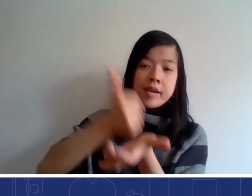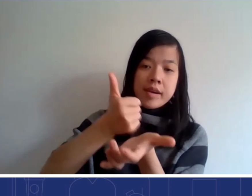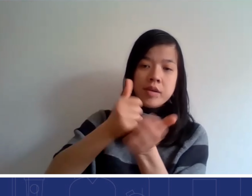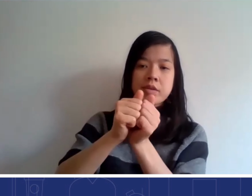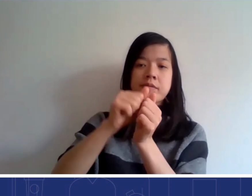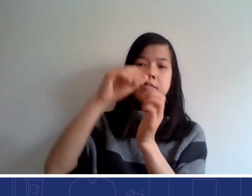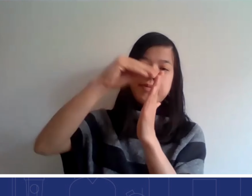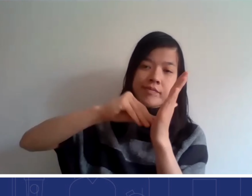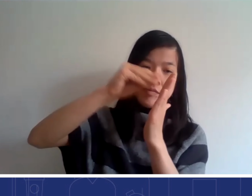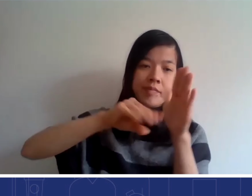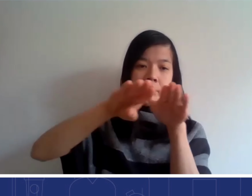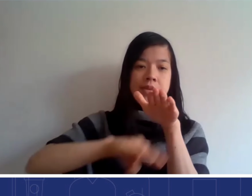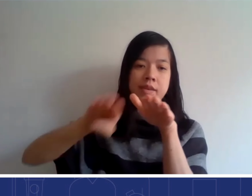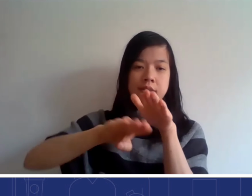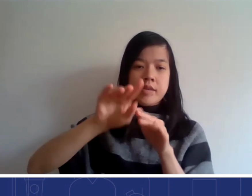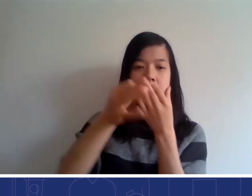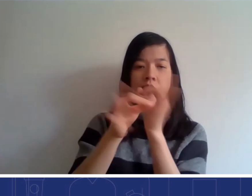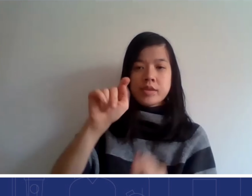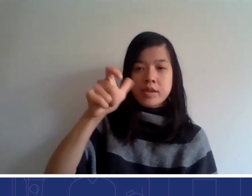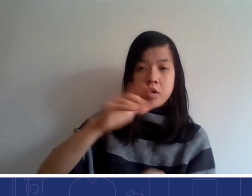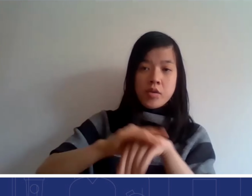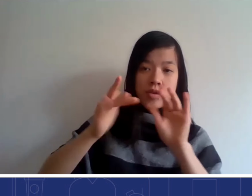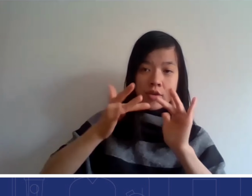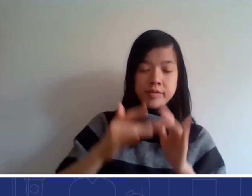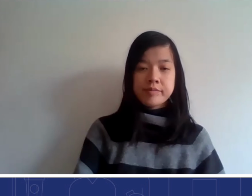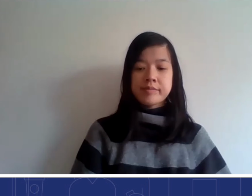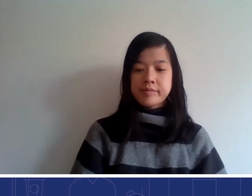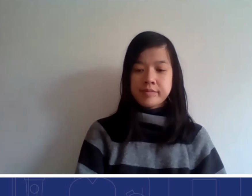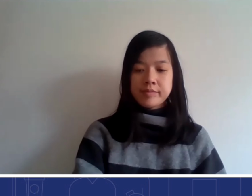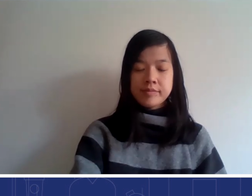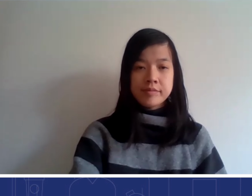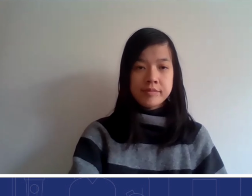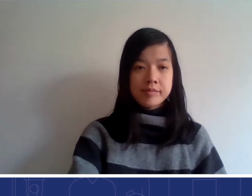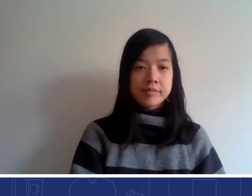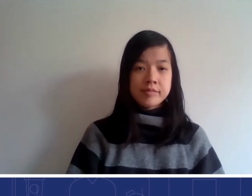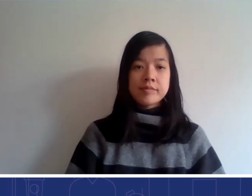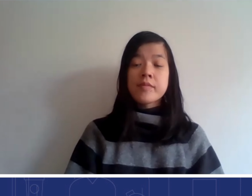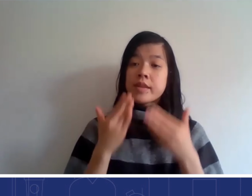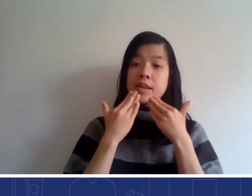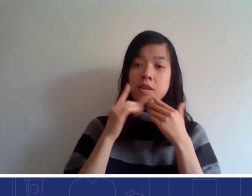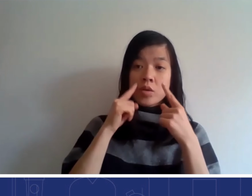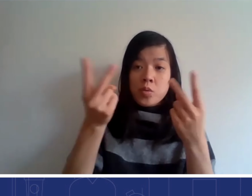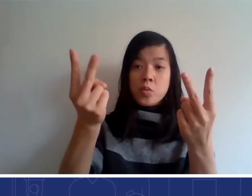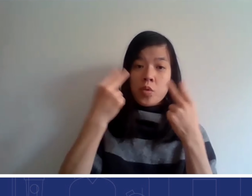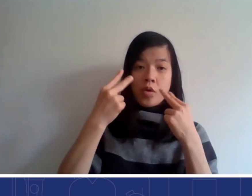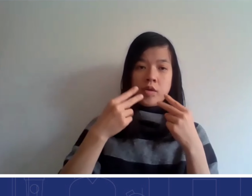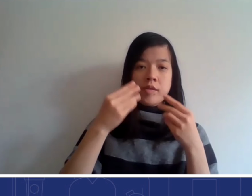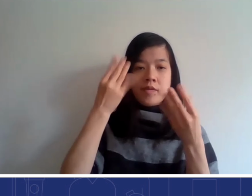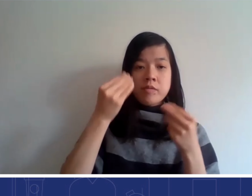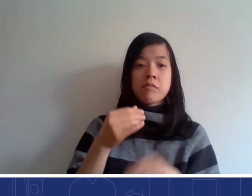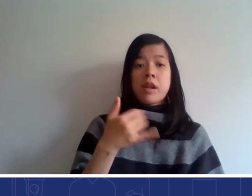the Hearing, Speech and Deaf Center for help with filling out your taxes. Thank you very